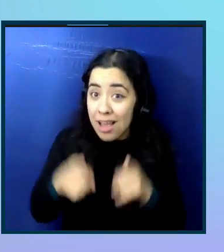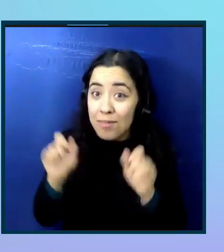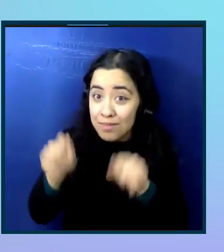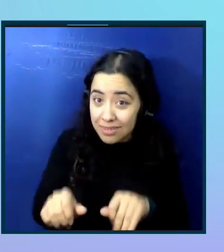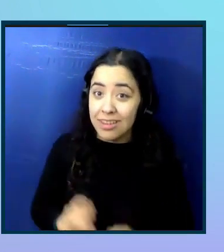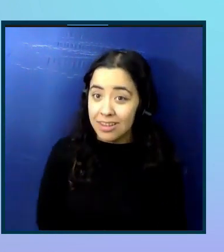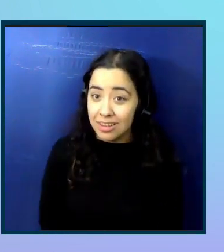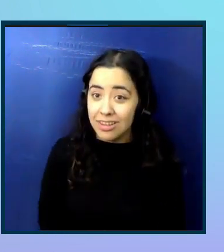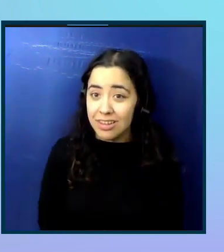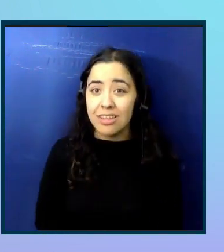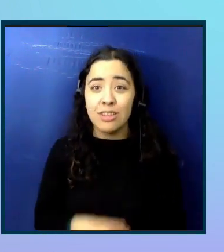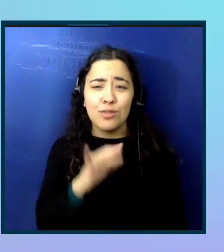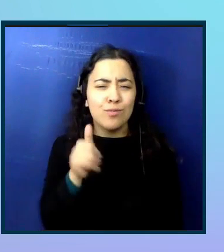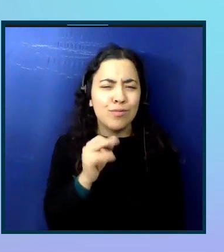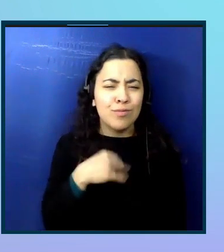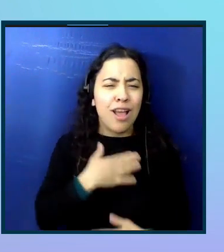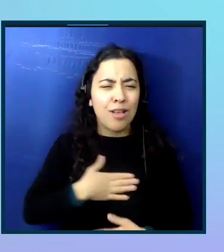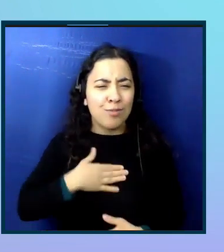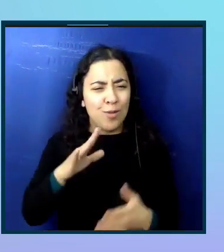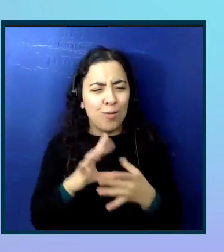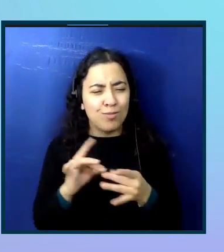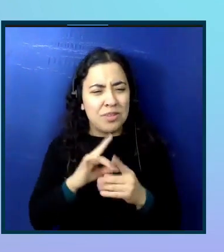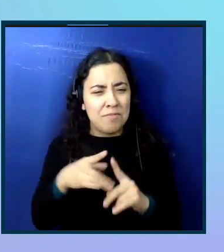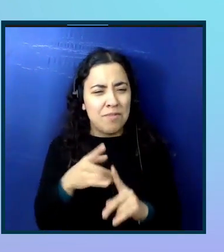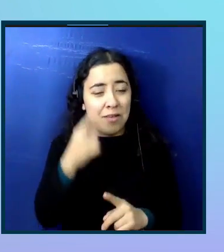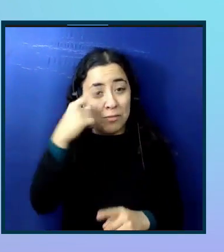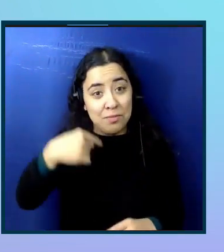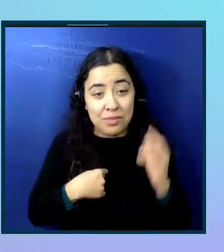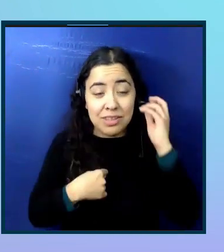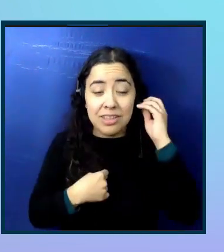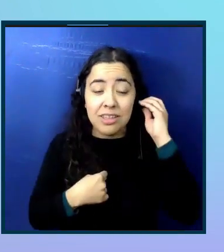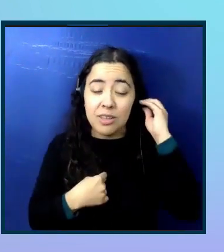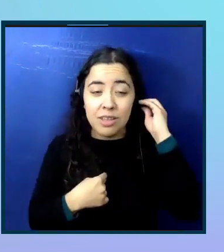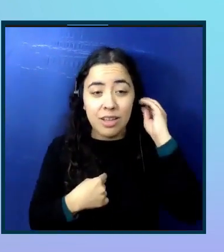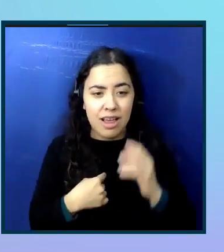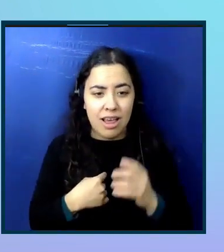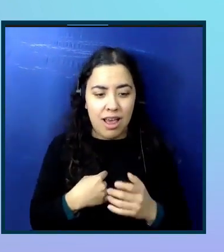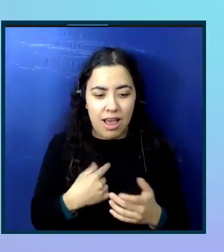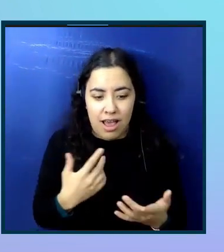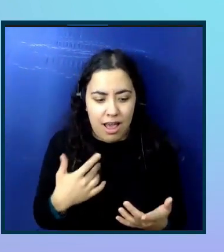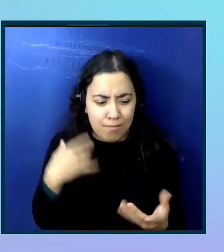Well, and John, I like the way you're talking about it, because to me, it shows that, is there some science to it? Yes.